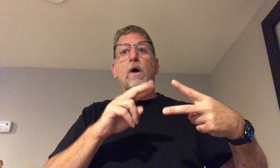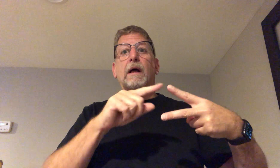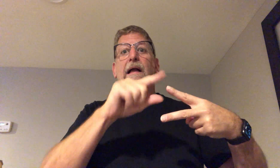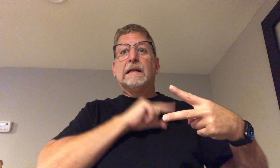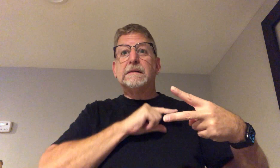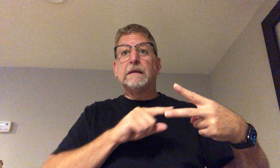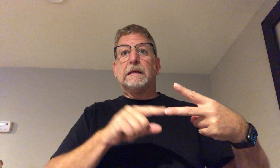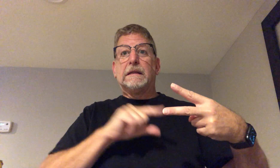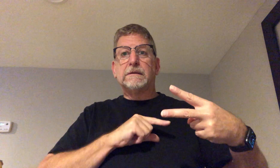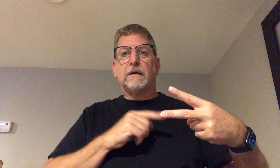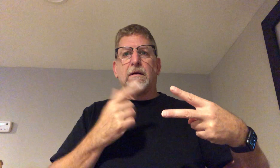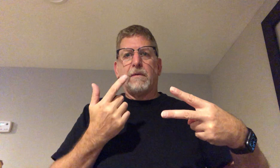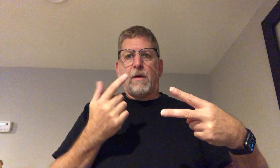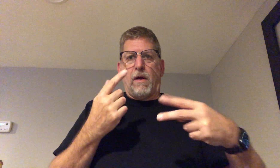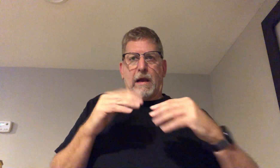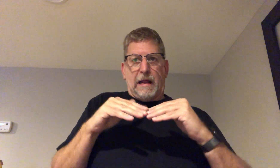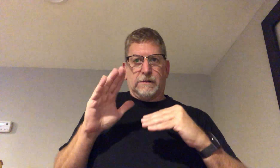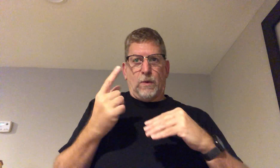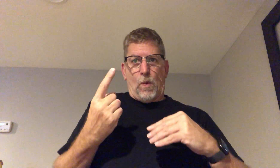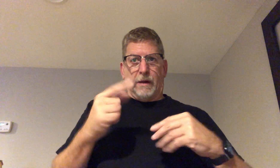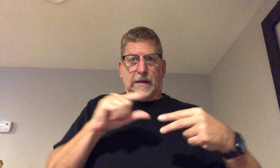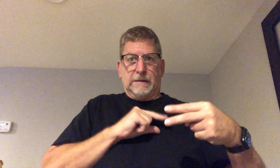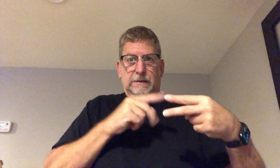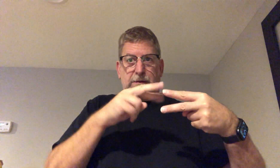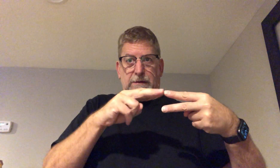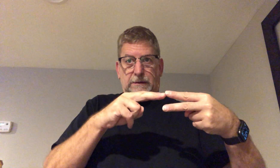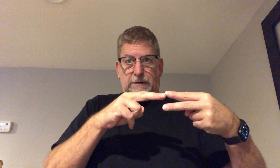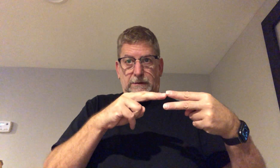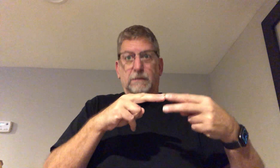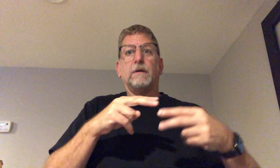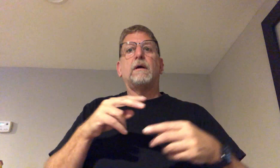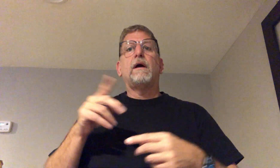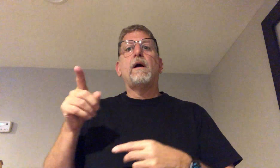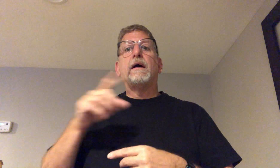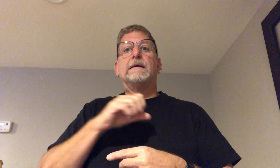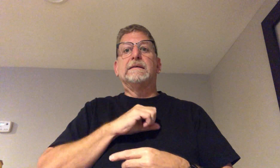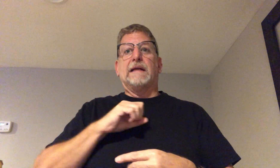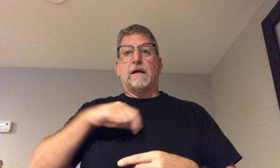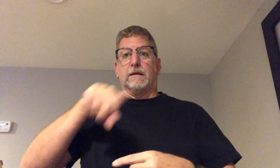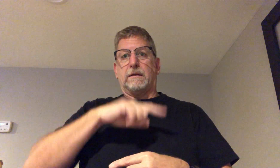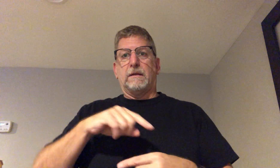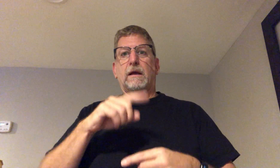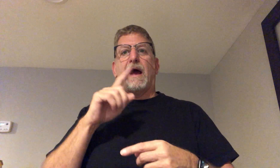being found guilty on at least one of those charges would force